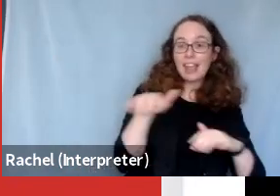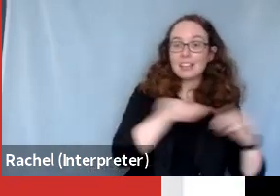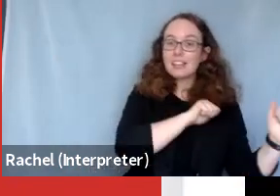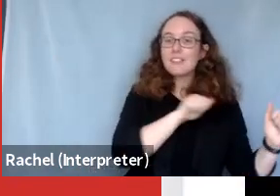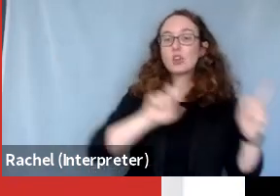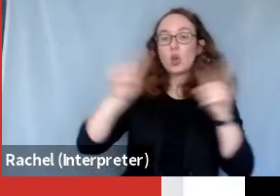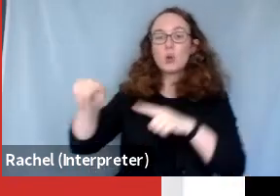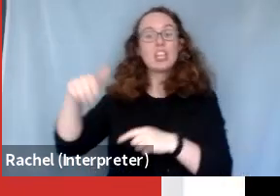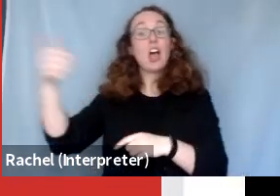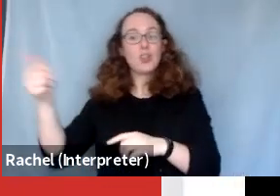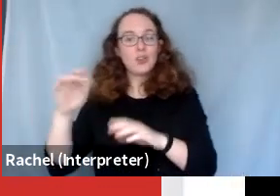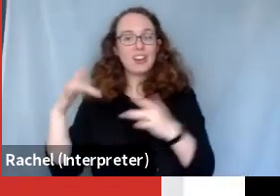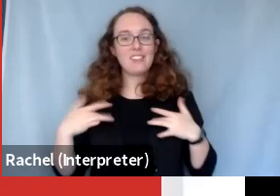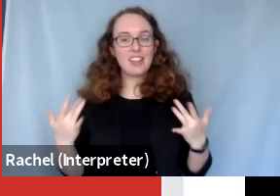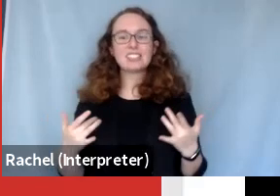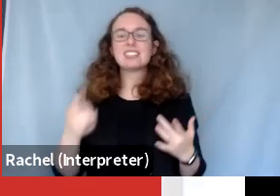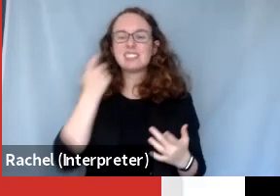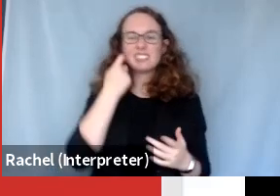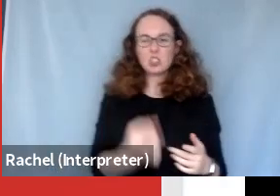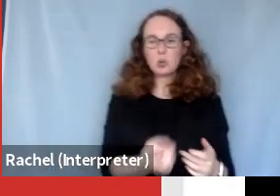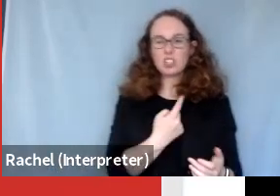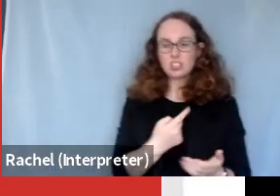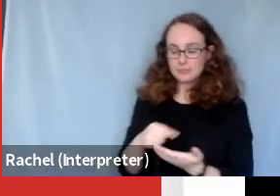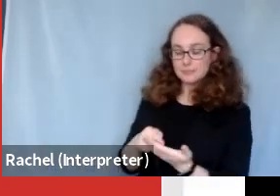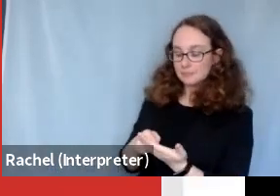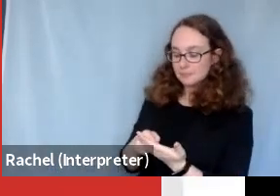from Grace it says say you buy a book that you later find out